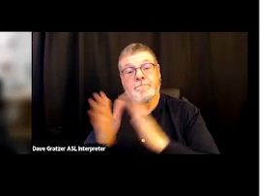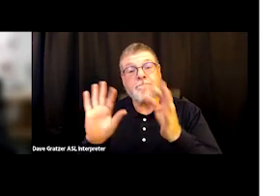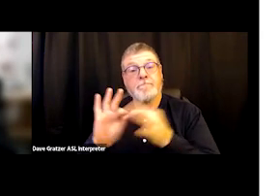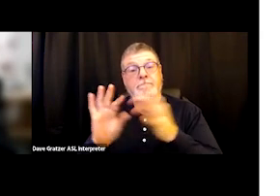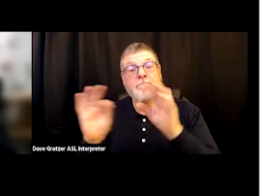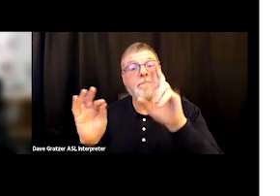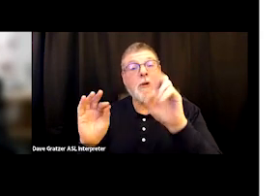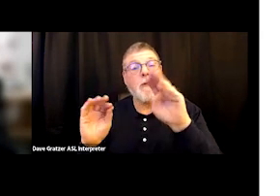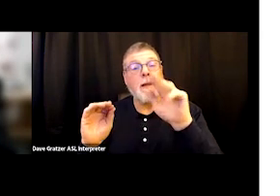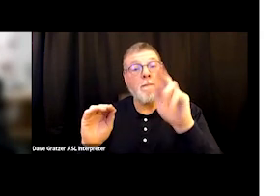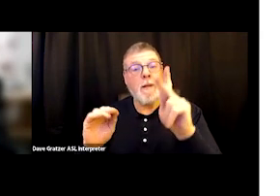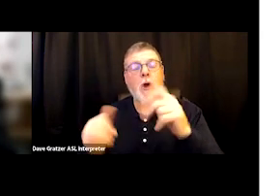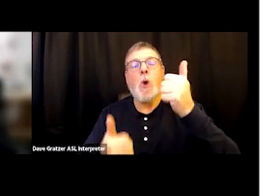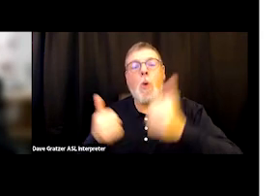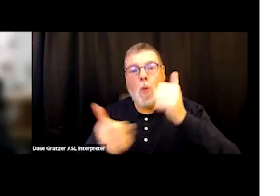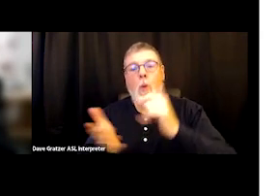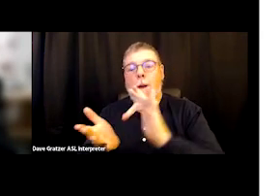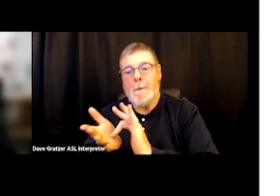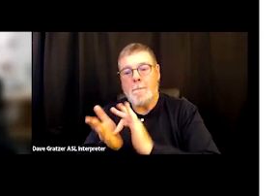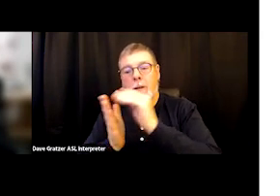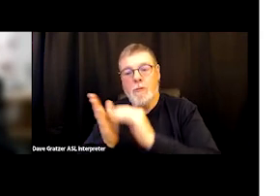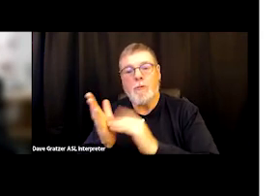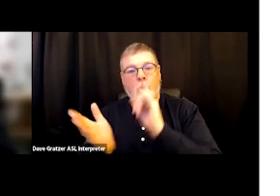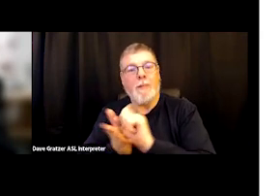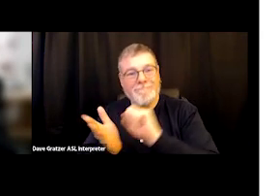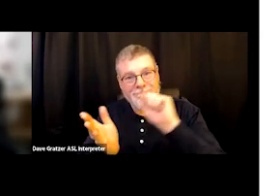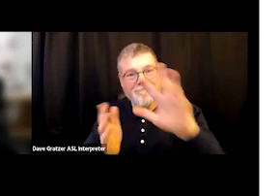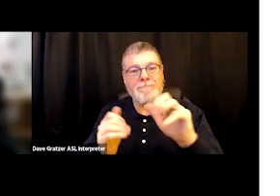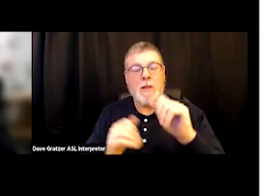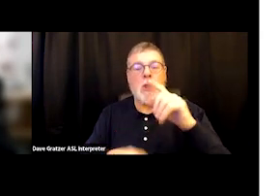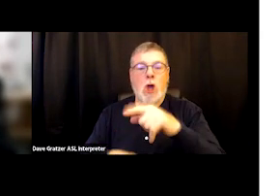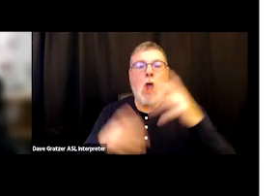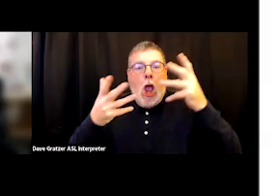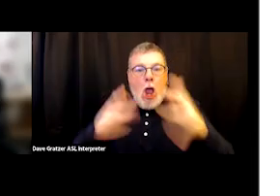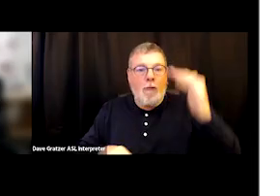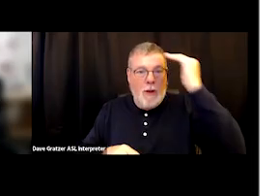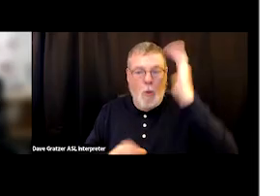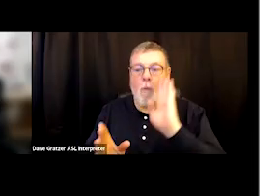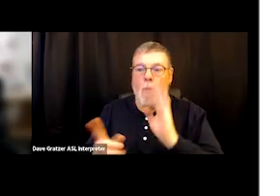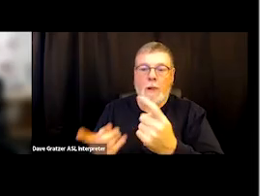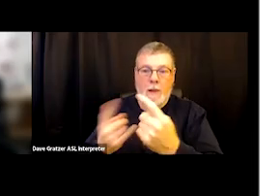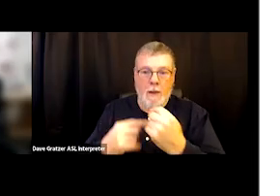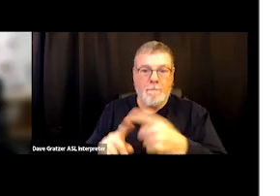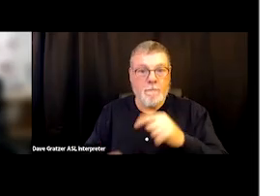which medical records you'll be submitting with the application, so DDS knows that those will be coming through from you,